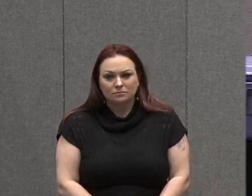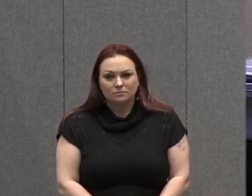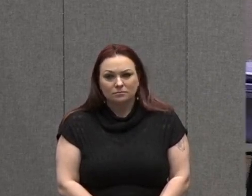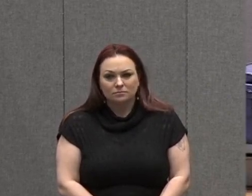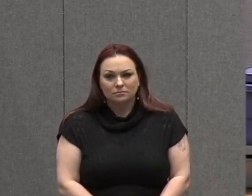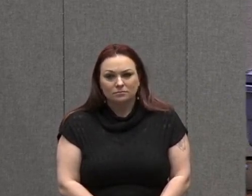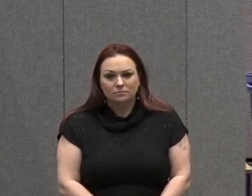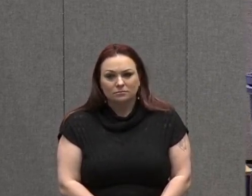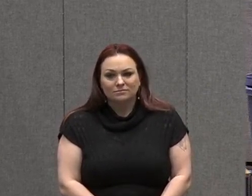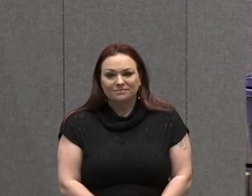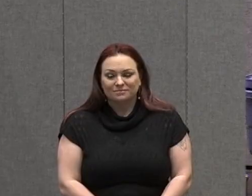There you go!